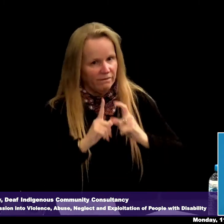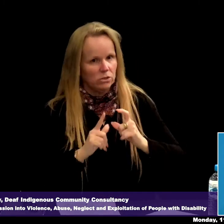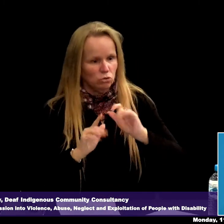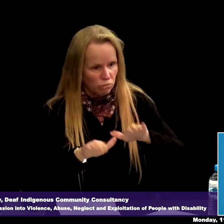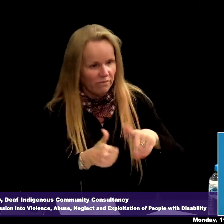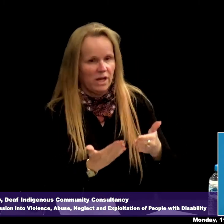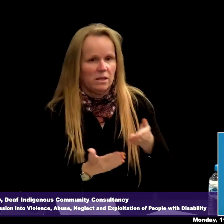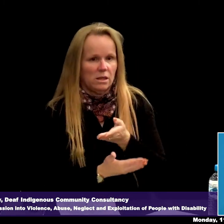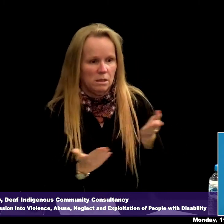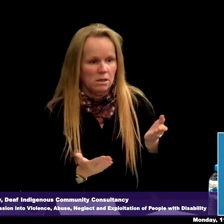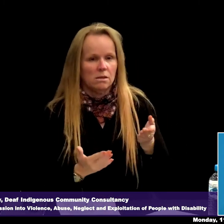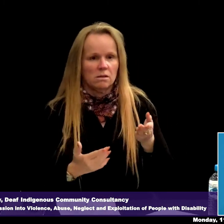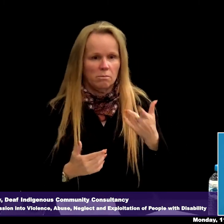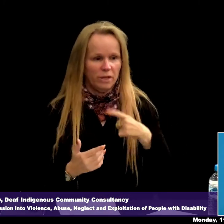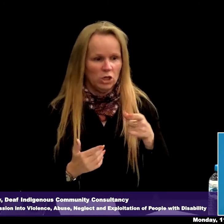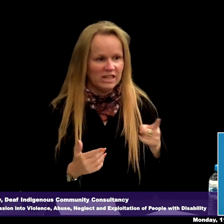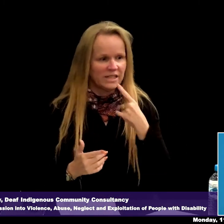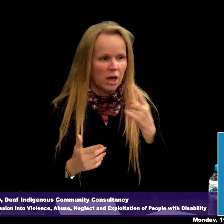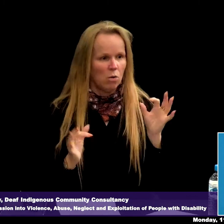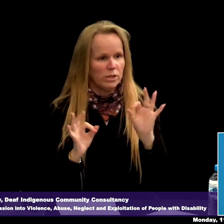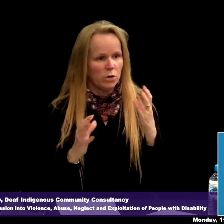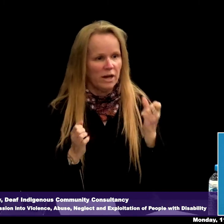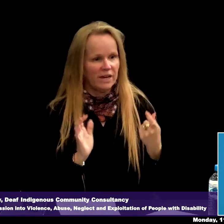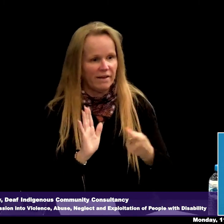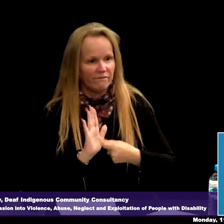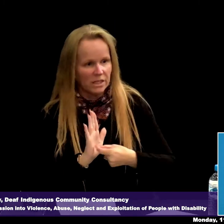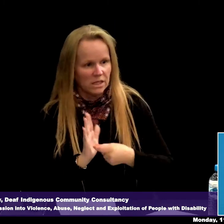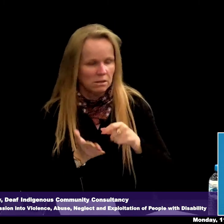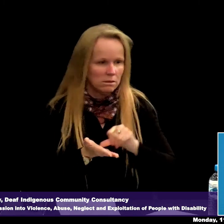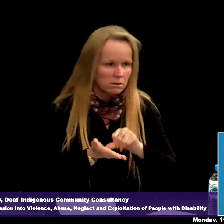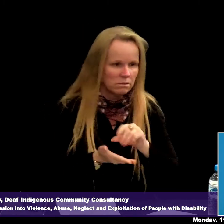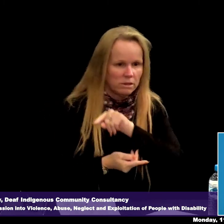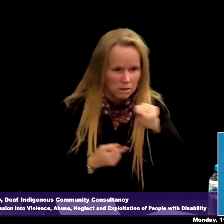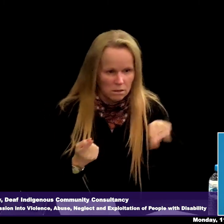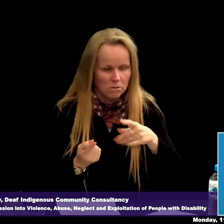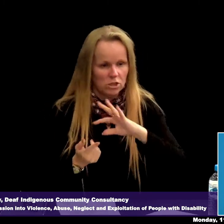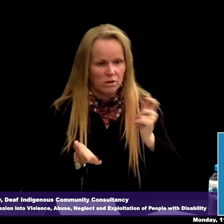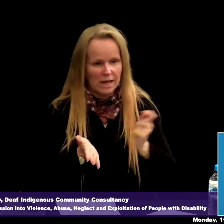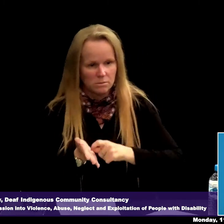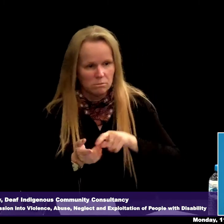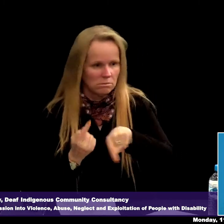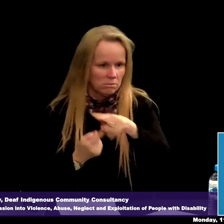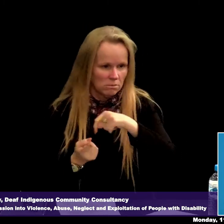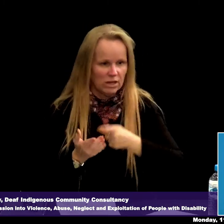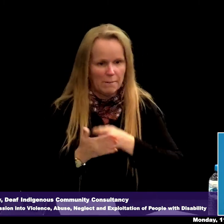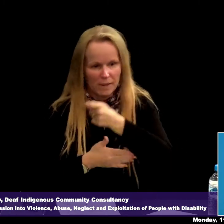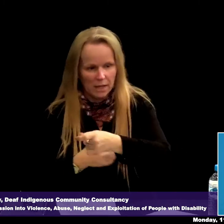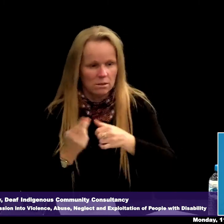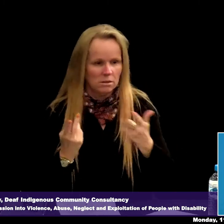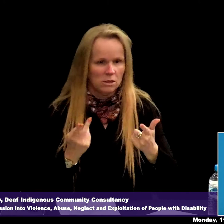I've often found it really difficult to provide support for them because they will say, "Well, we don't have funding for that. We don't have a contract for that.